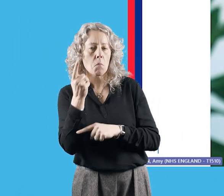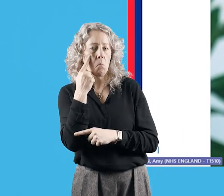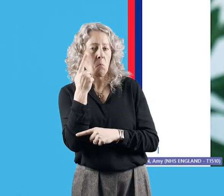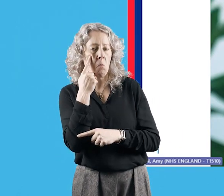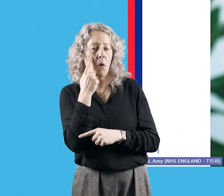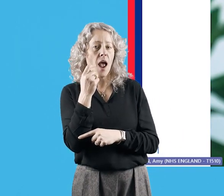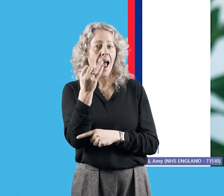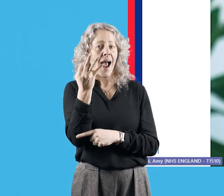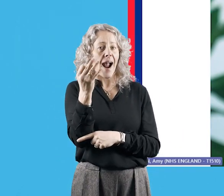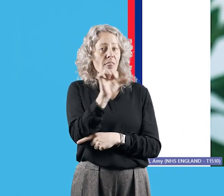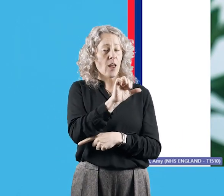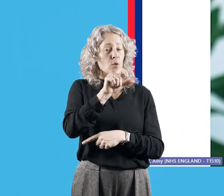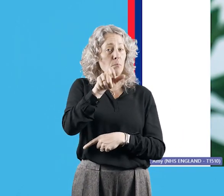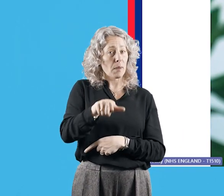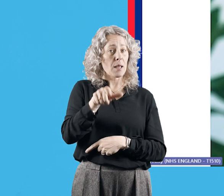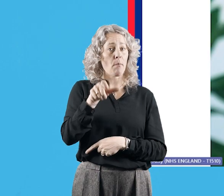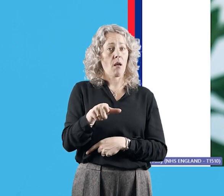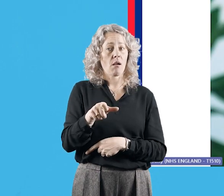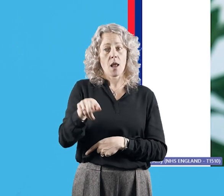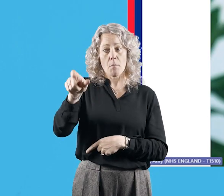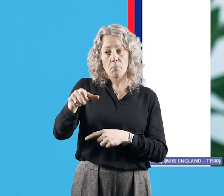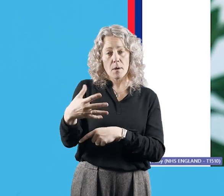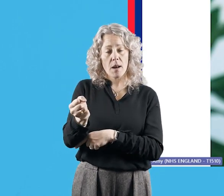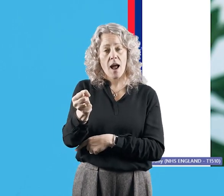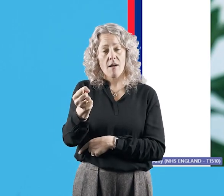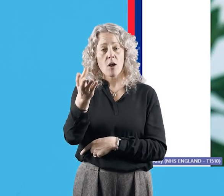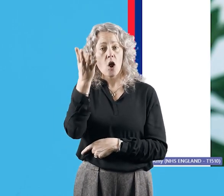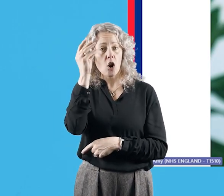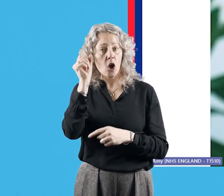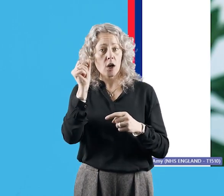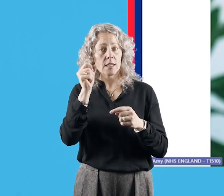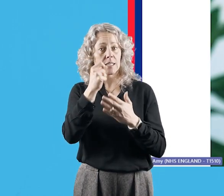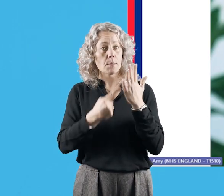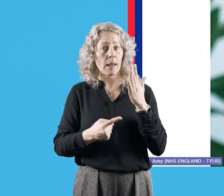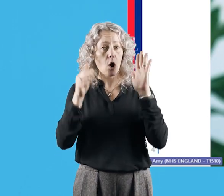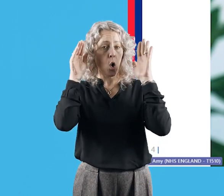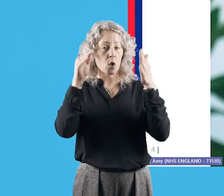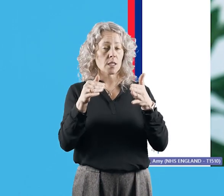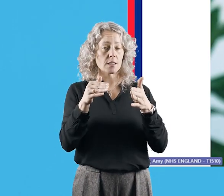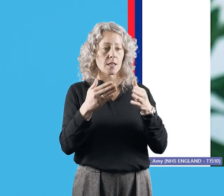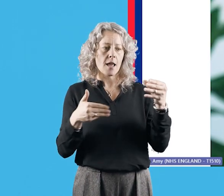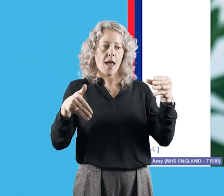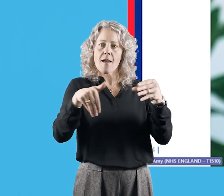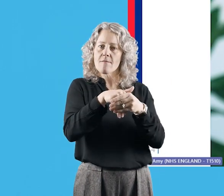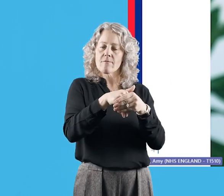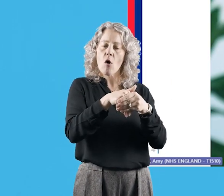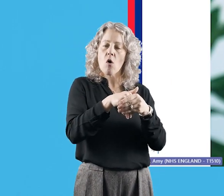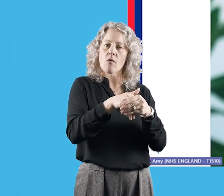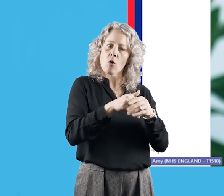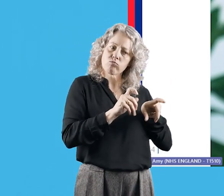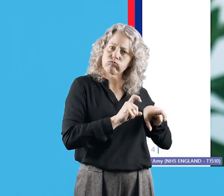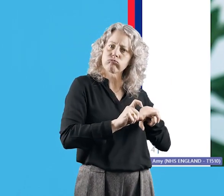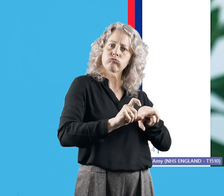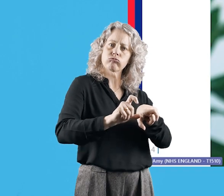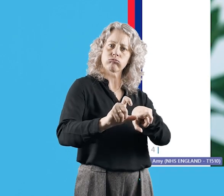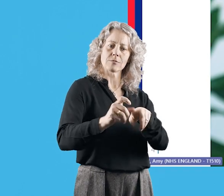in 2021. People with a learning disability and autistic people have been involved at all stages and continued to be involved in